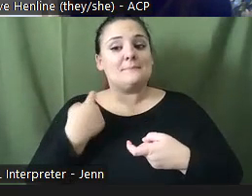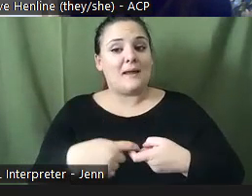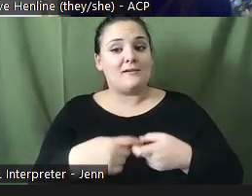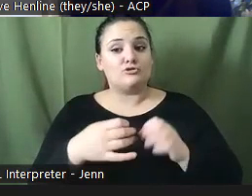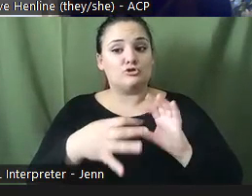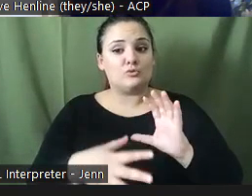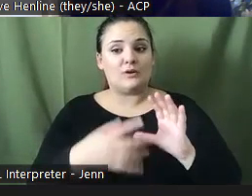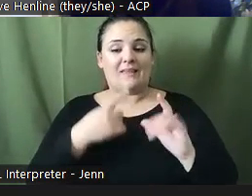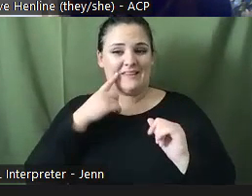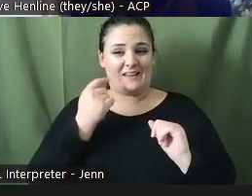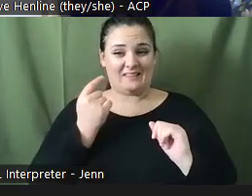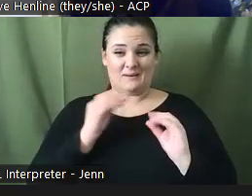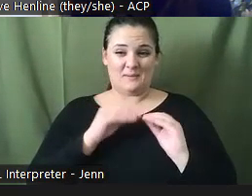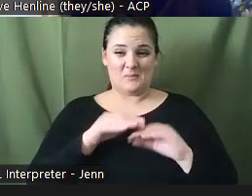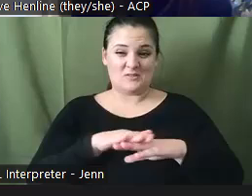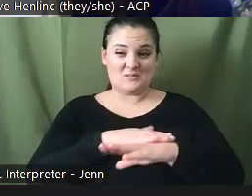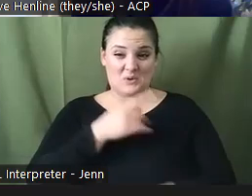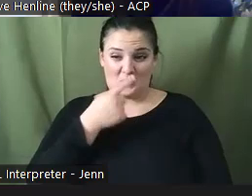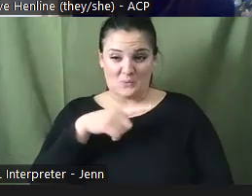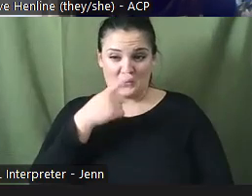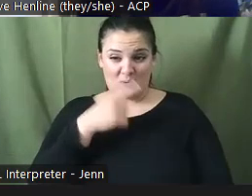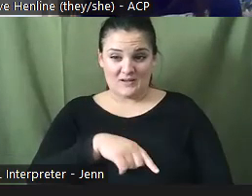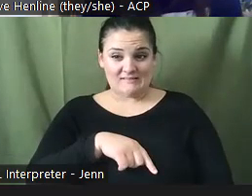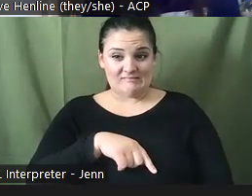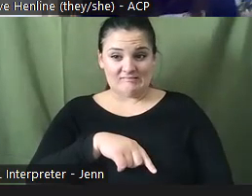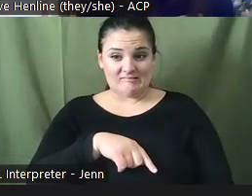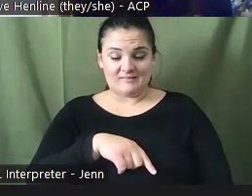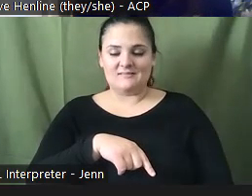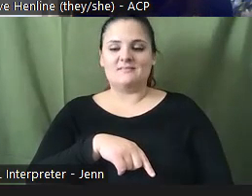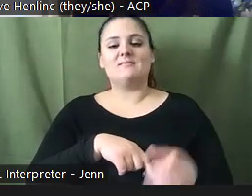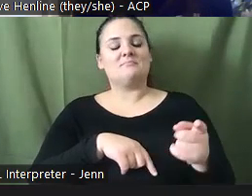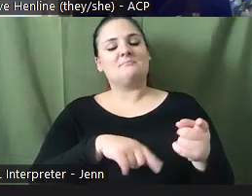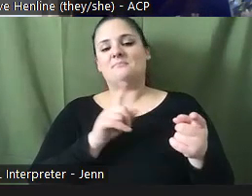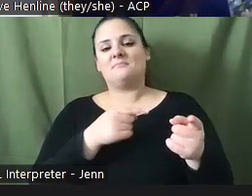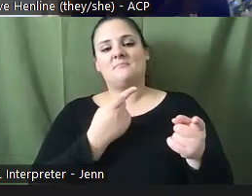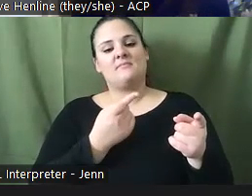to go just a little bit slower, if that's all right with you. I just want to put that little reminder